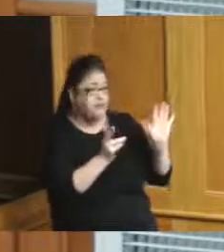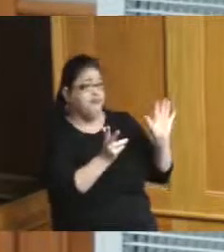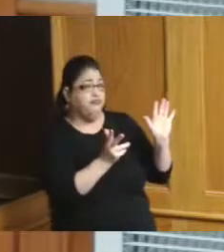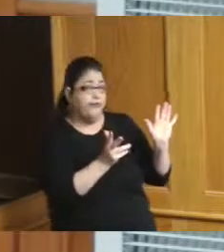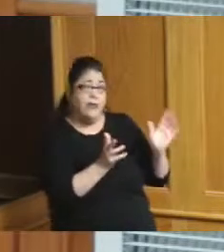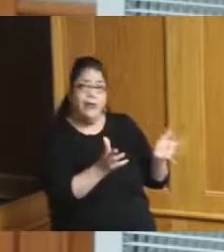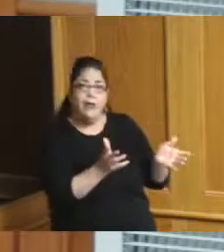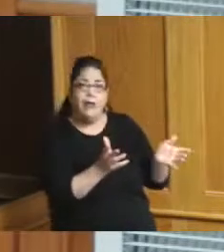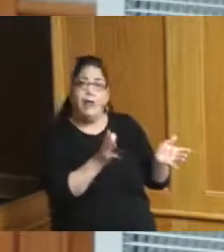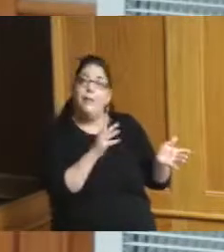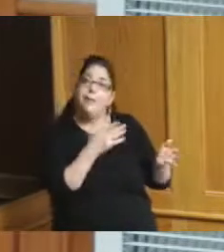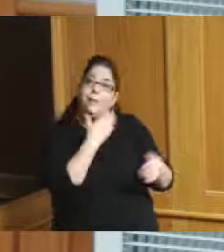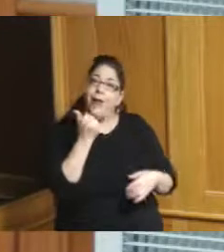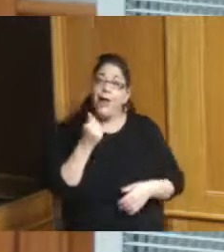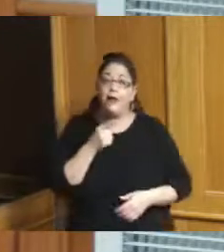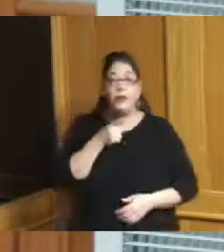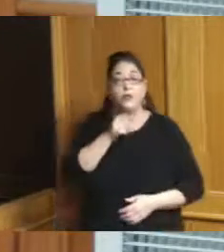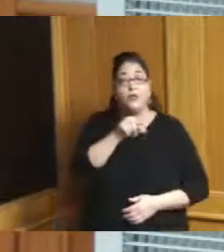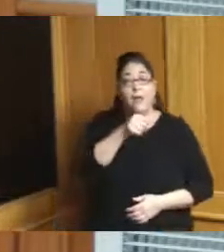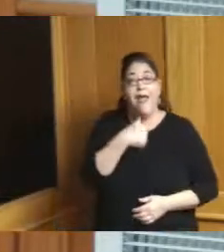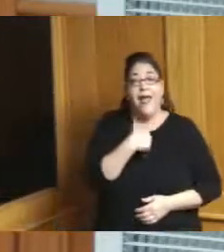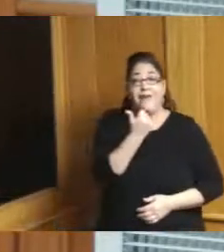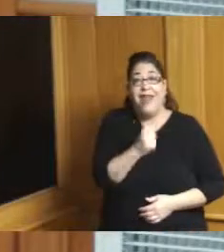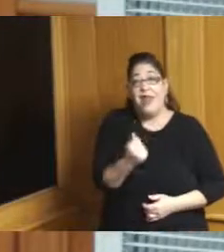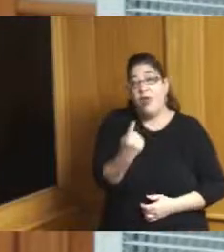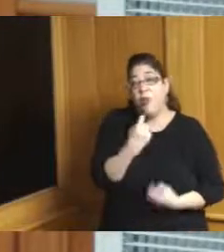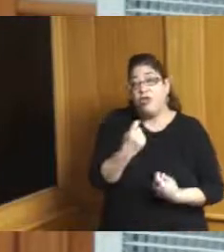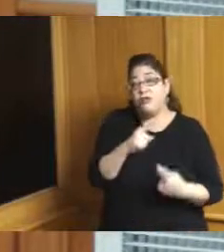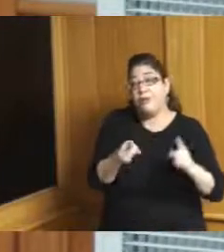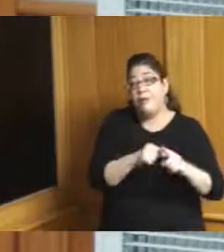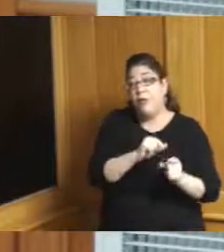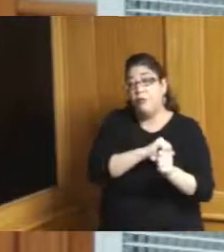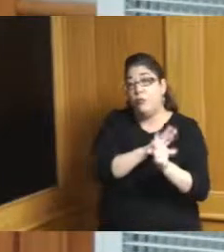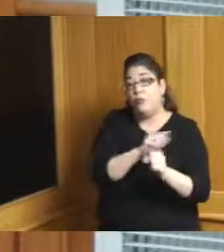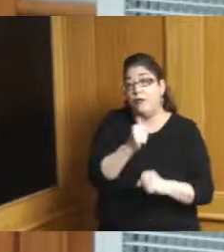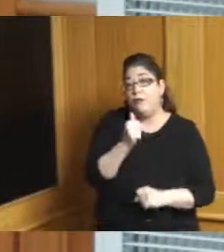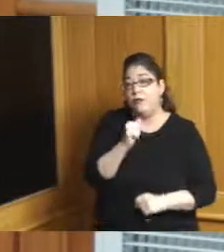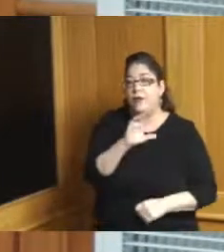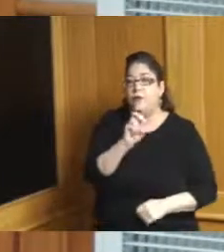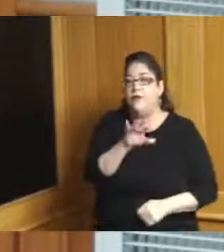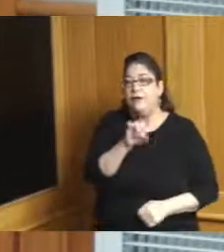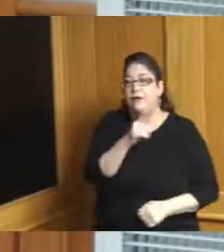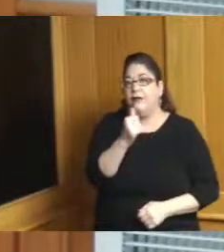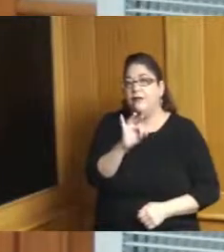like you know do you have any questions about the Covid-19 vaccine you know so and then even